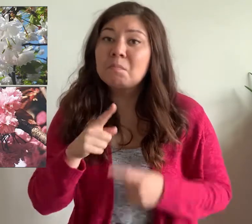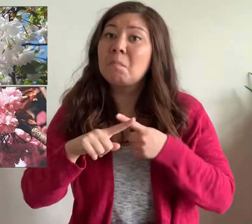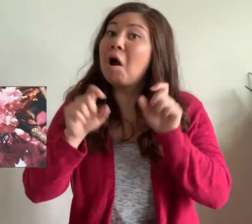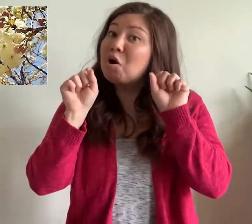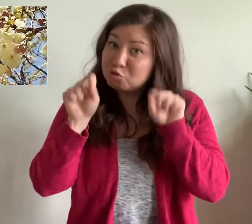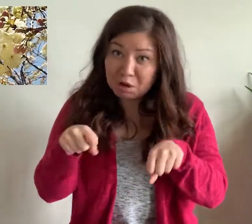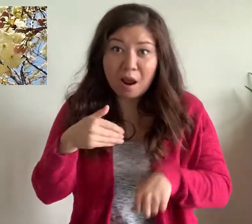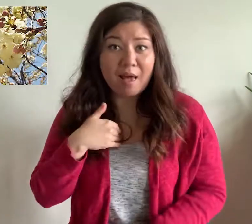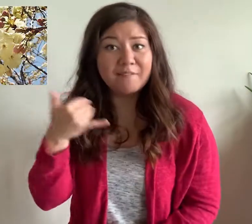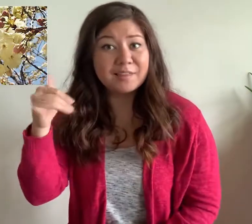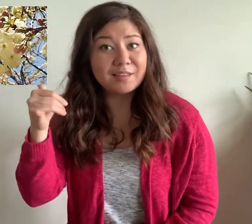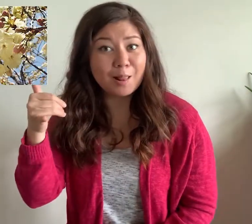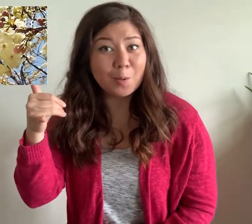and even yellow